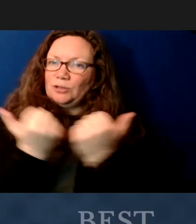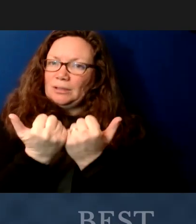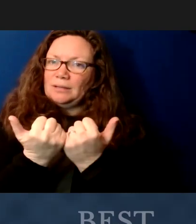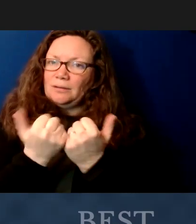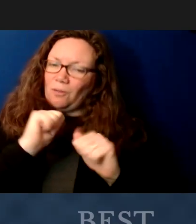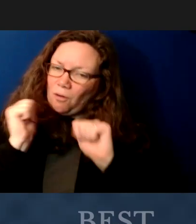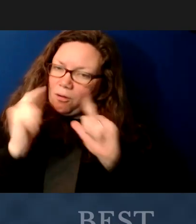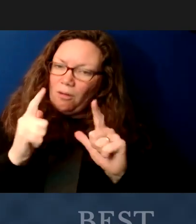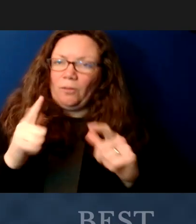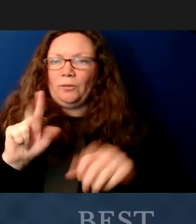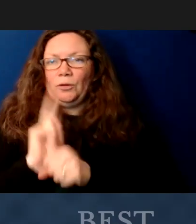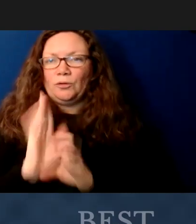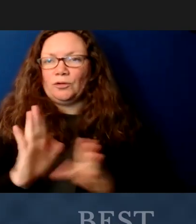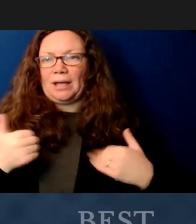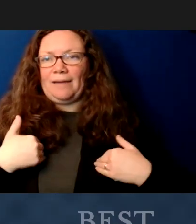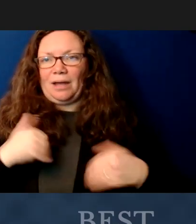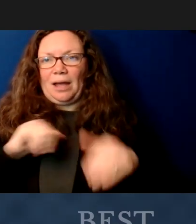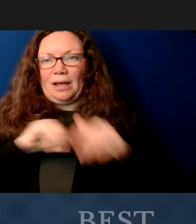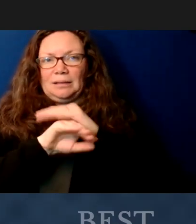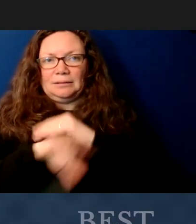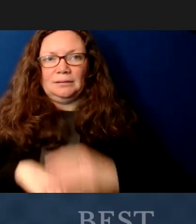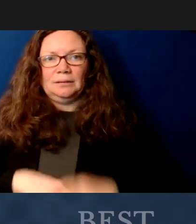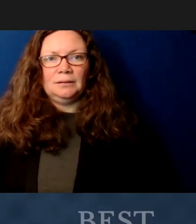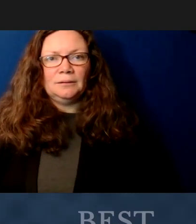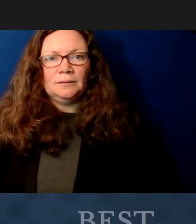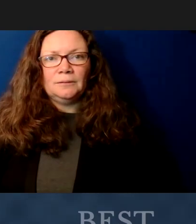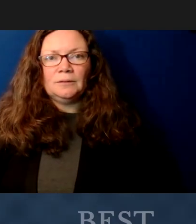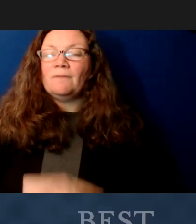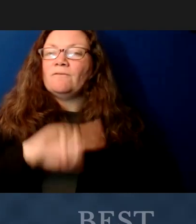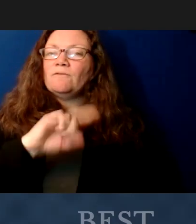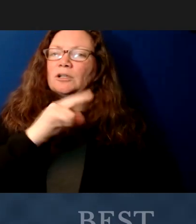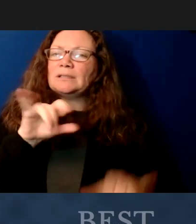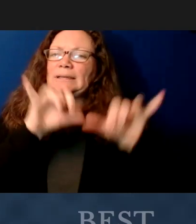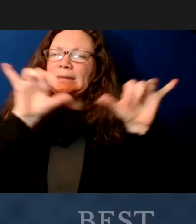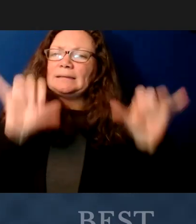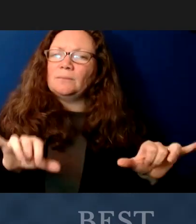The first system here is the power DMs. This is where drop aids or mosaic can be accessed.